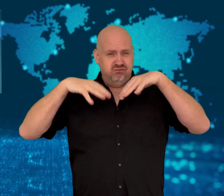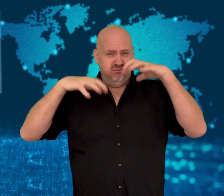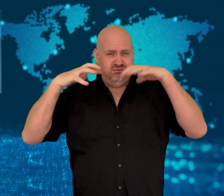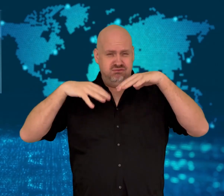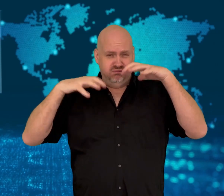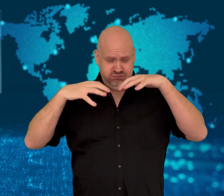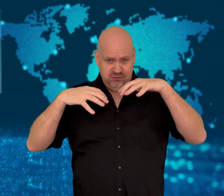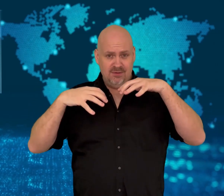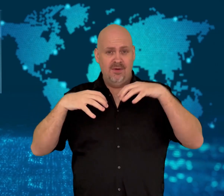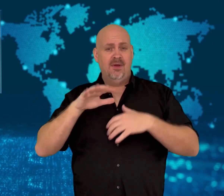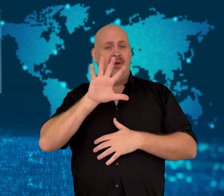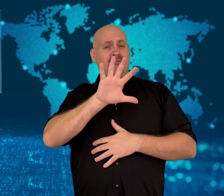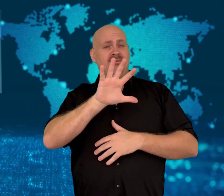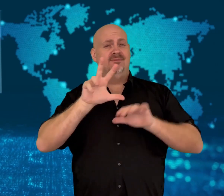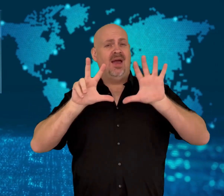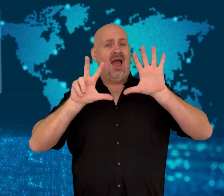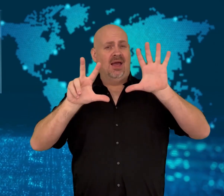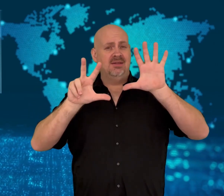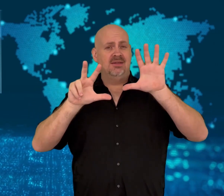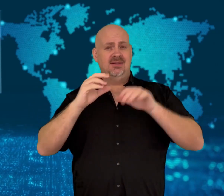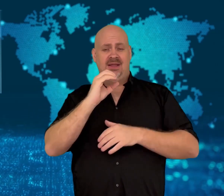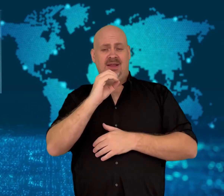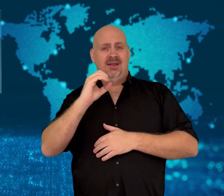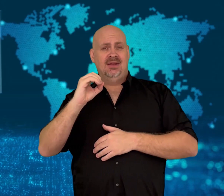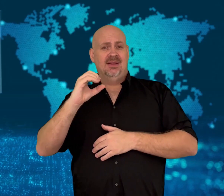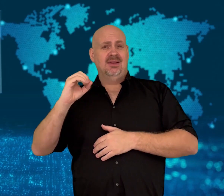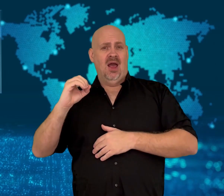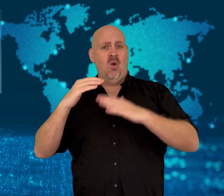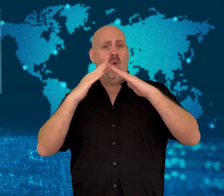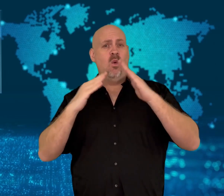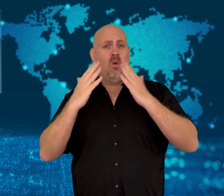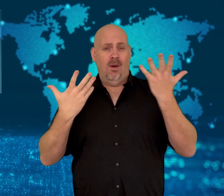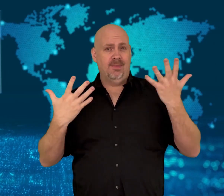with high winds and rain.